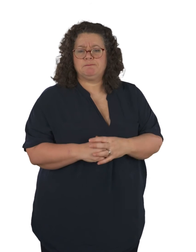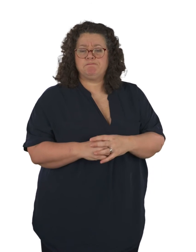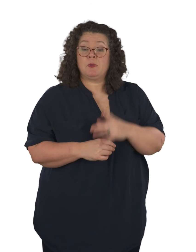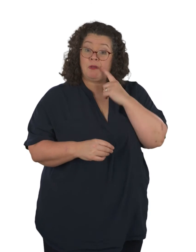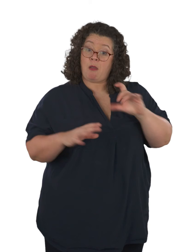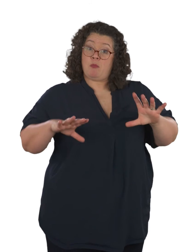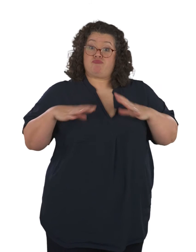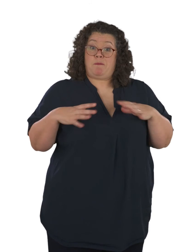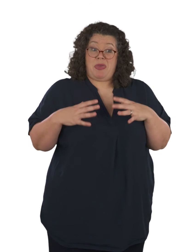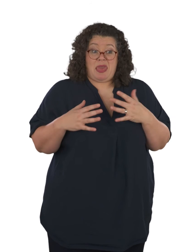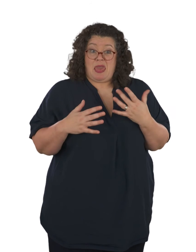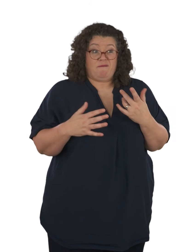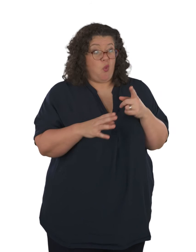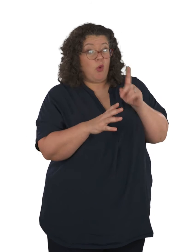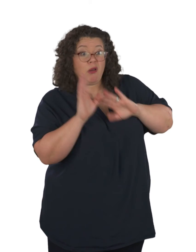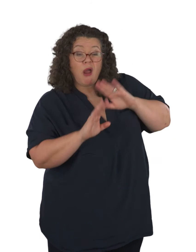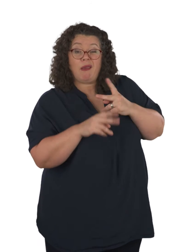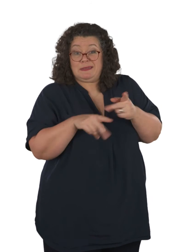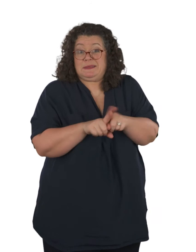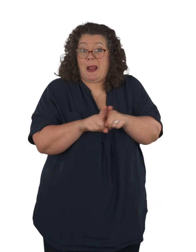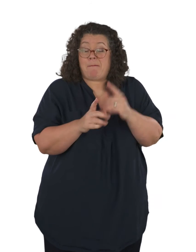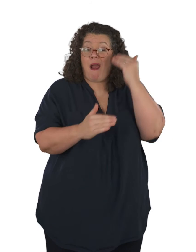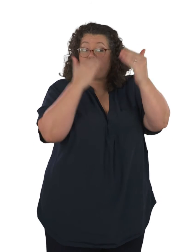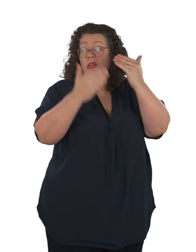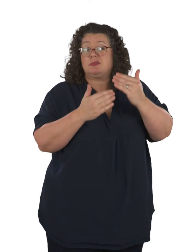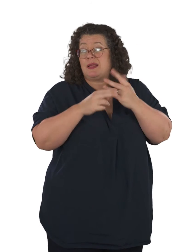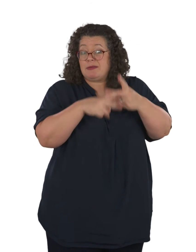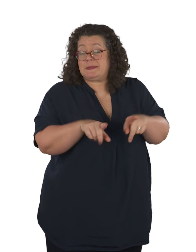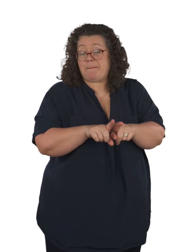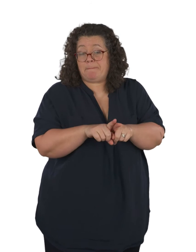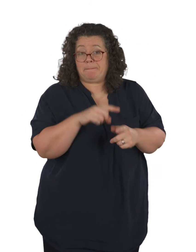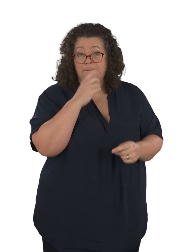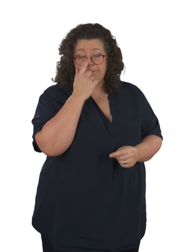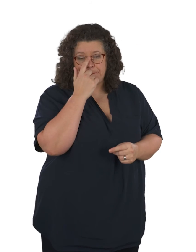You can prepare for an assessment as a young carer in the same way as an adult carer would.